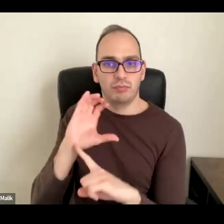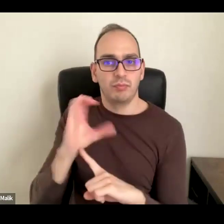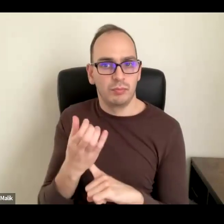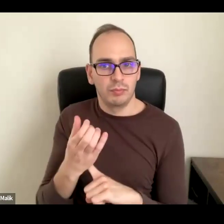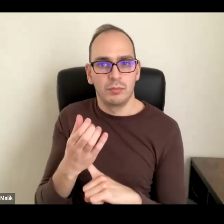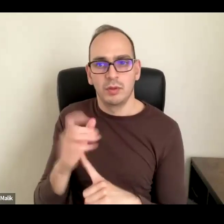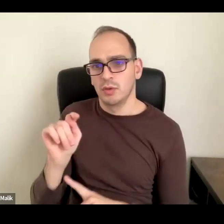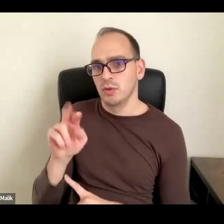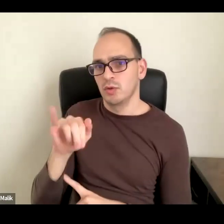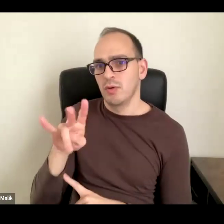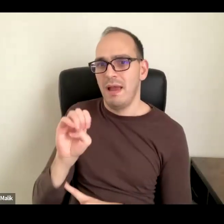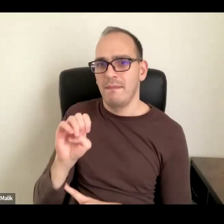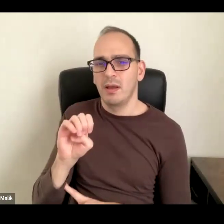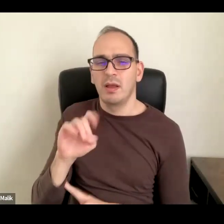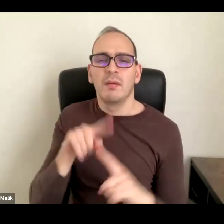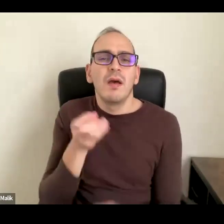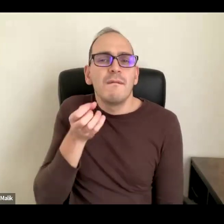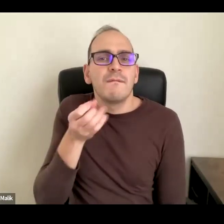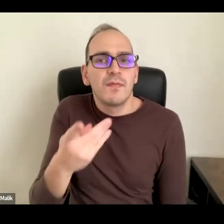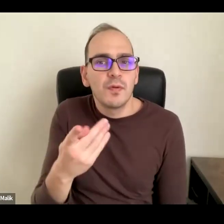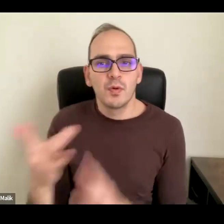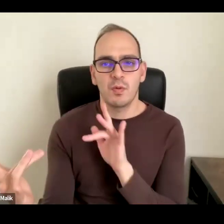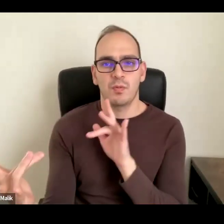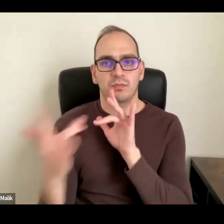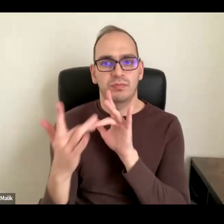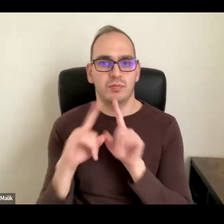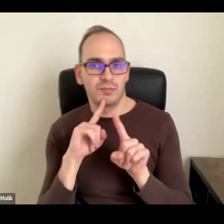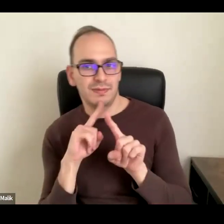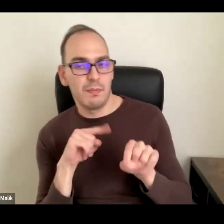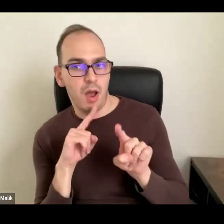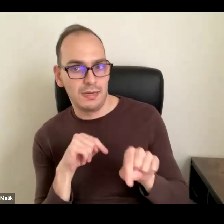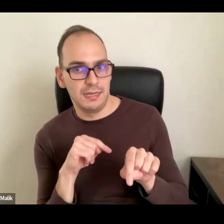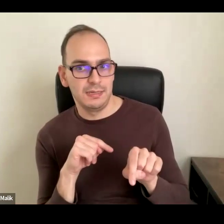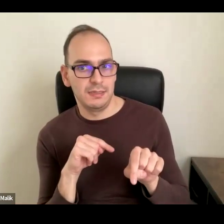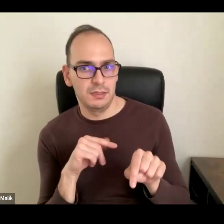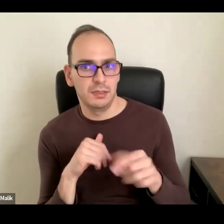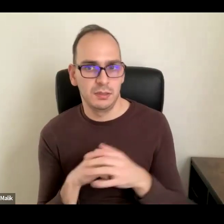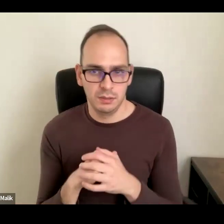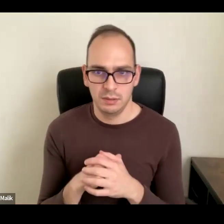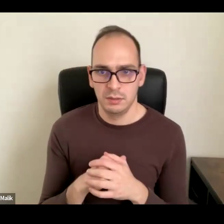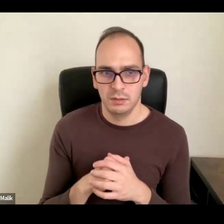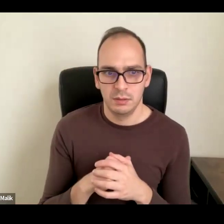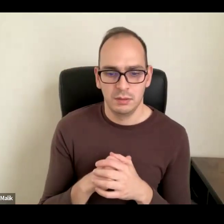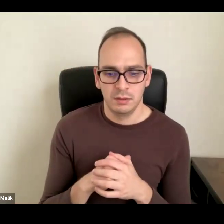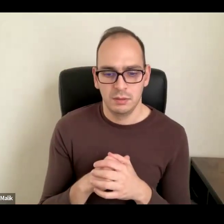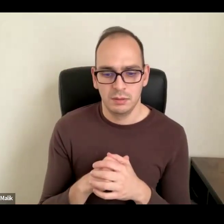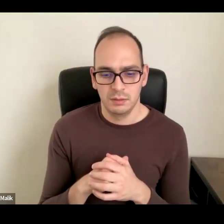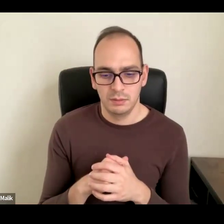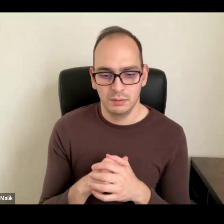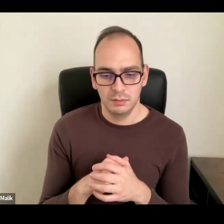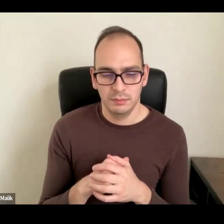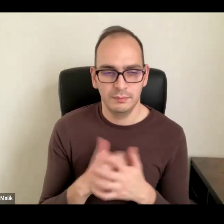but only a small portion of those parties have responded to you.